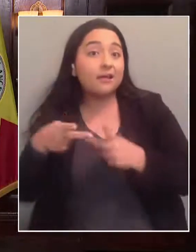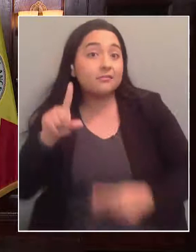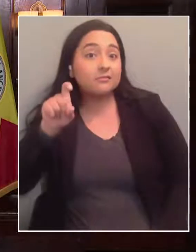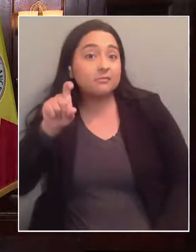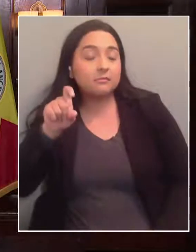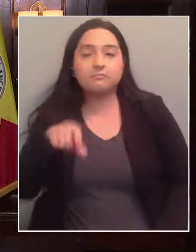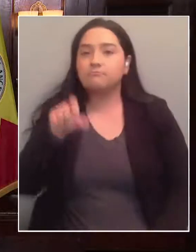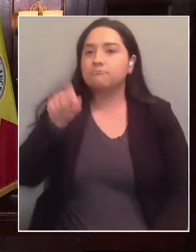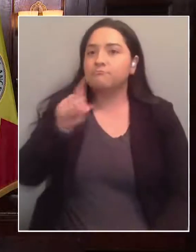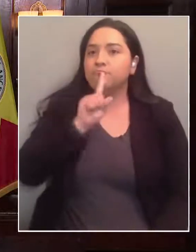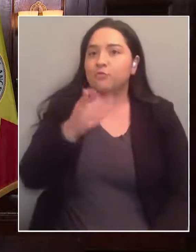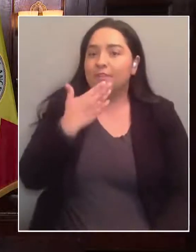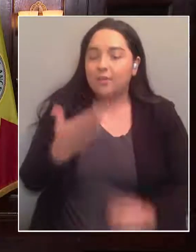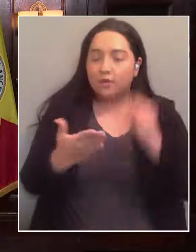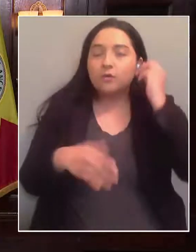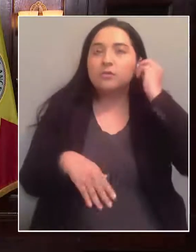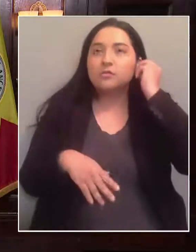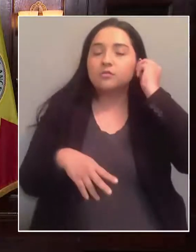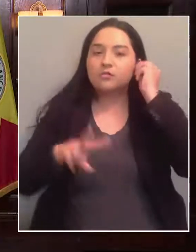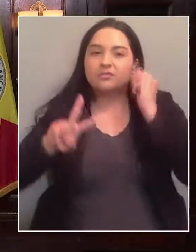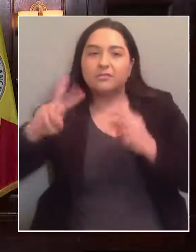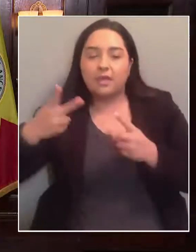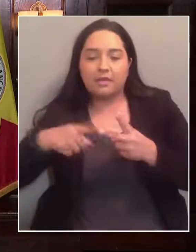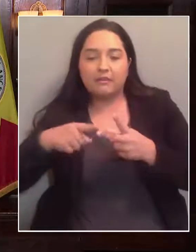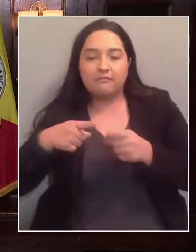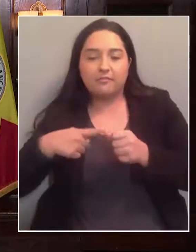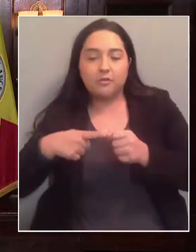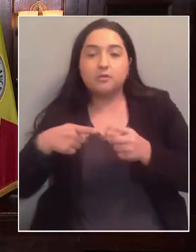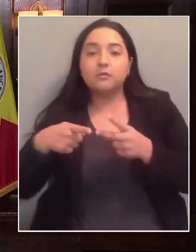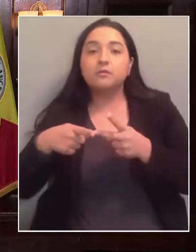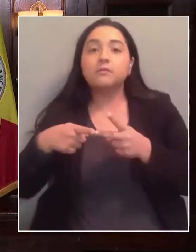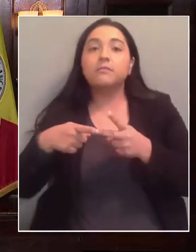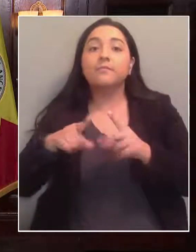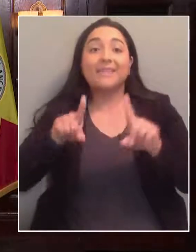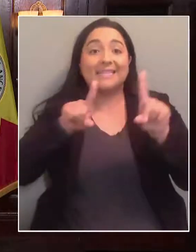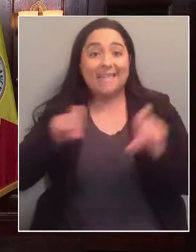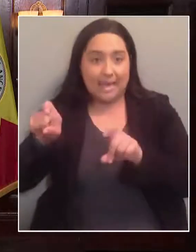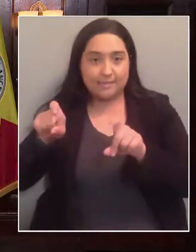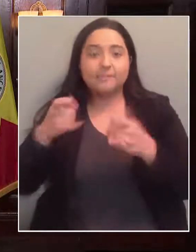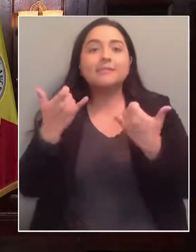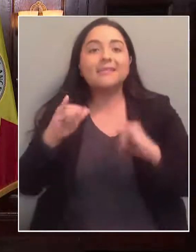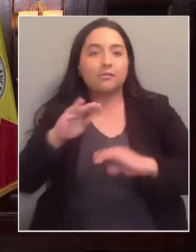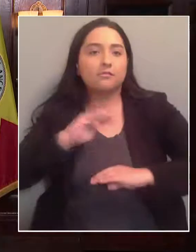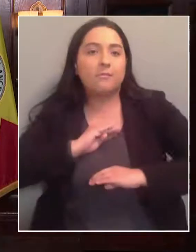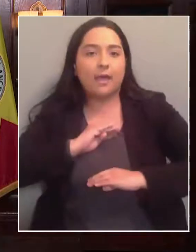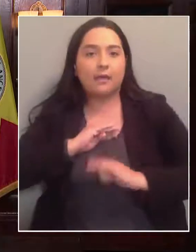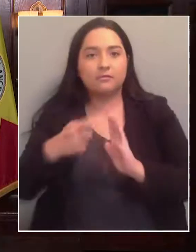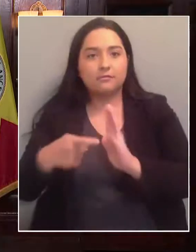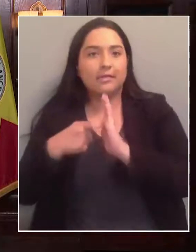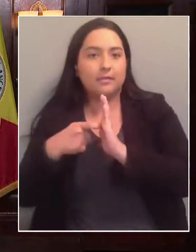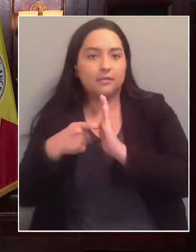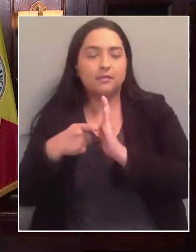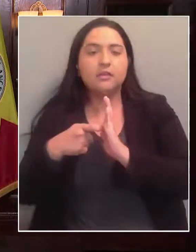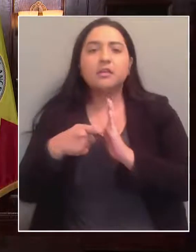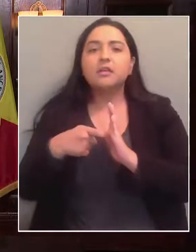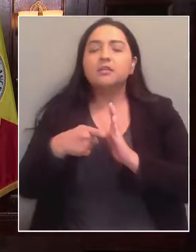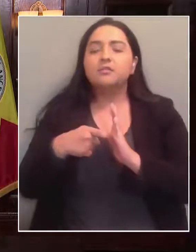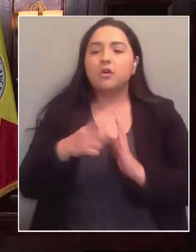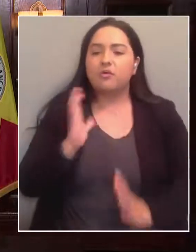Mayor Garcetti: THANK YOU MAYA, OUR TESTS ARE MEET ING UP FROM THE NEED. THEY WERE REDUCED FROM THE CAPACITY TO ABOUT 40,000 TO NOW